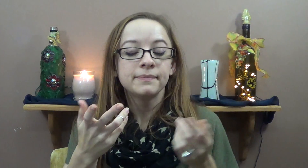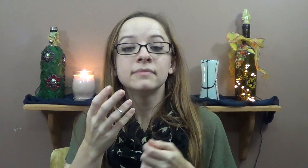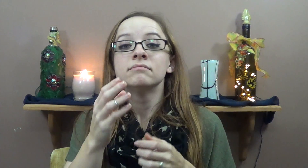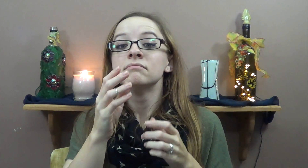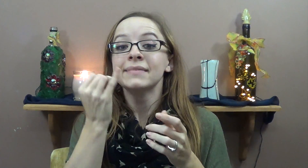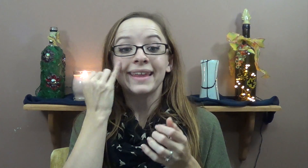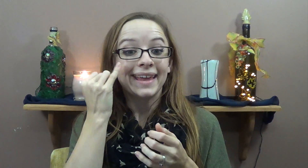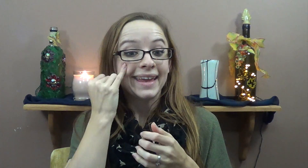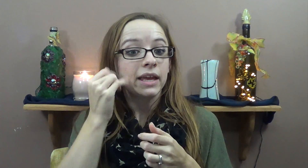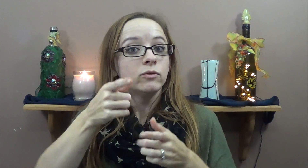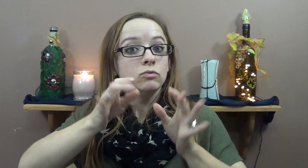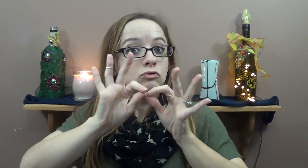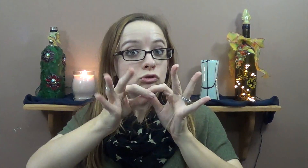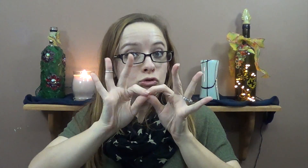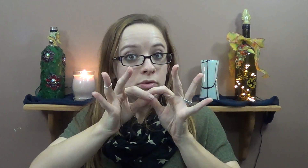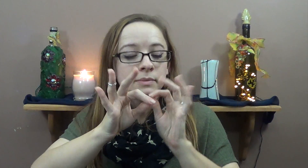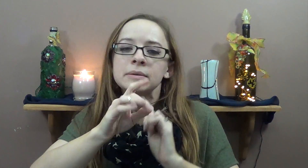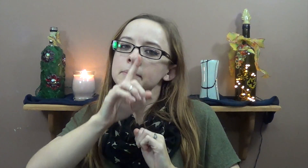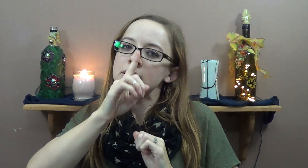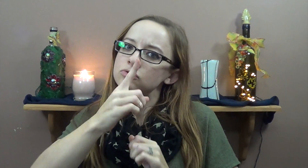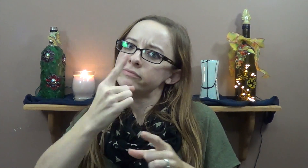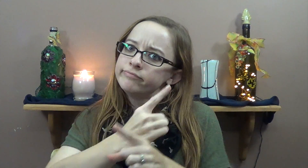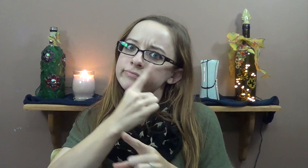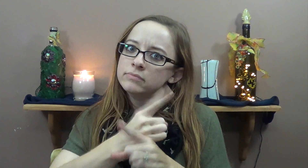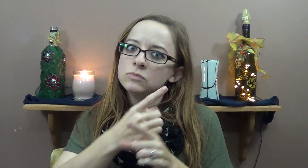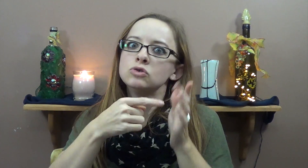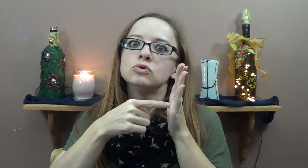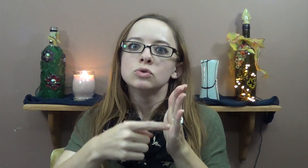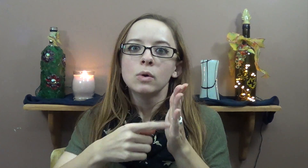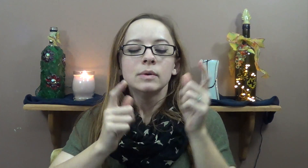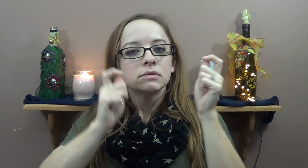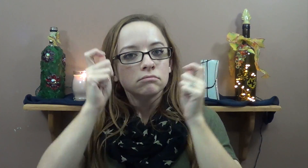become more internalized in you and more natural. If you're interpreting,